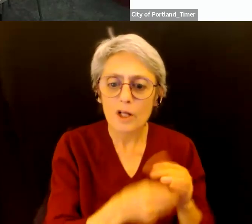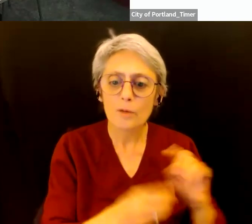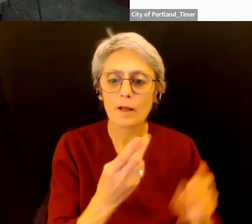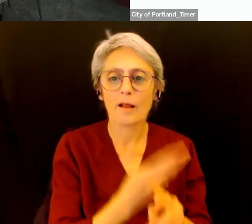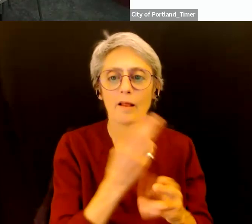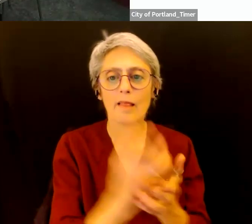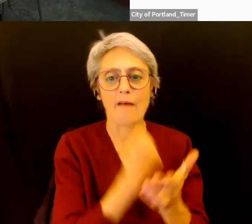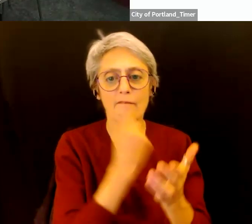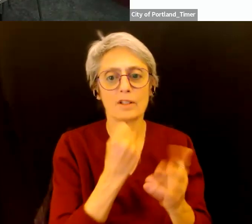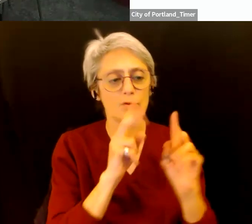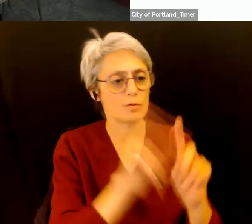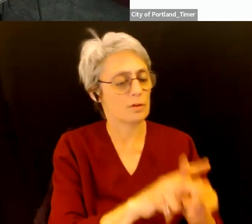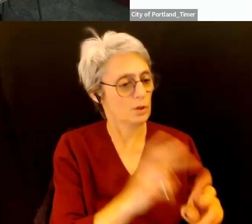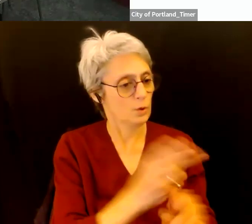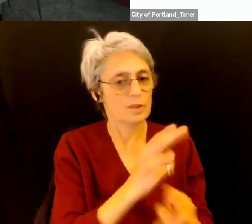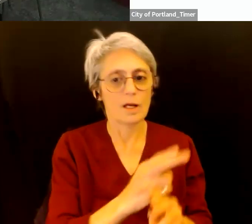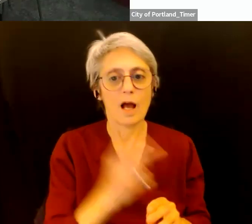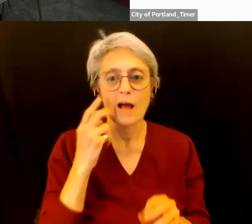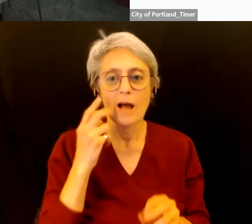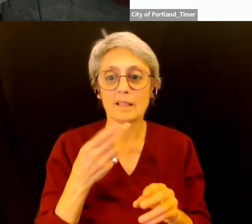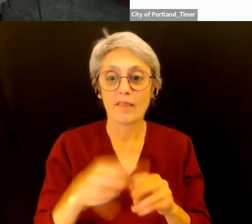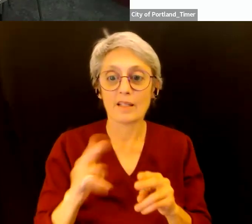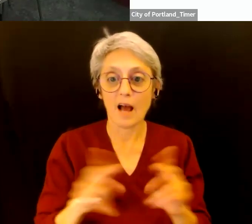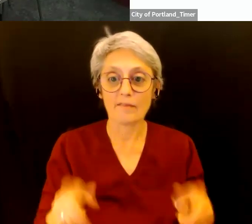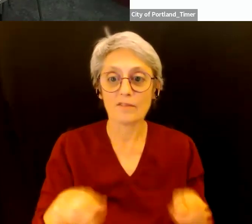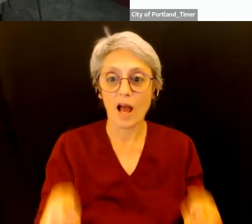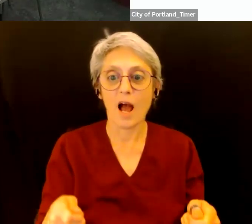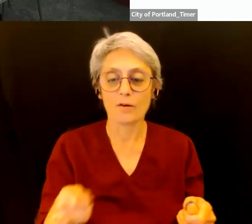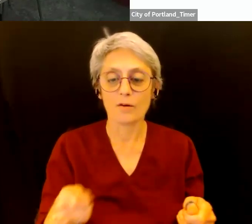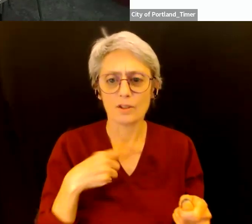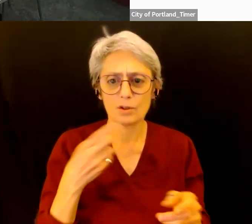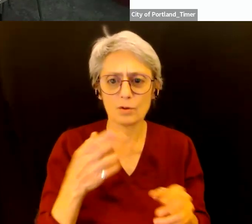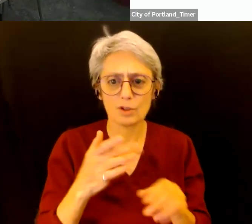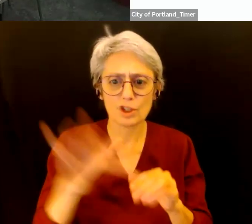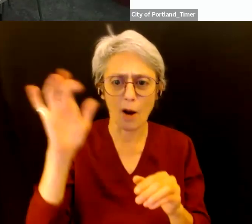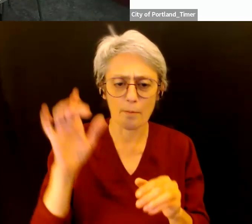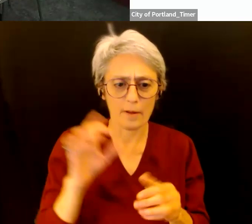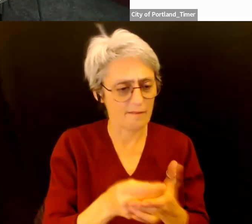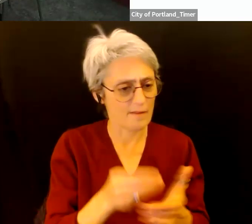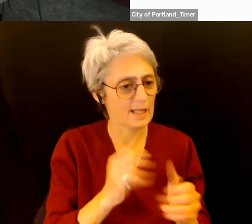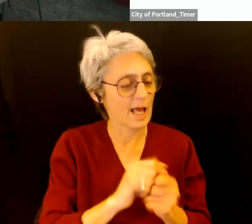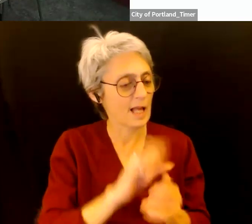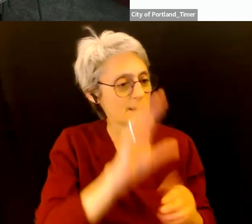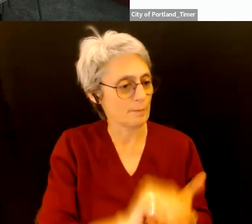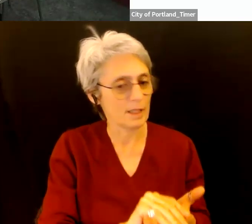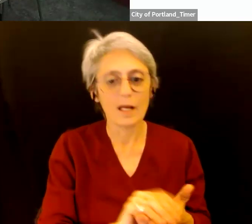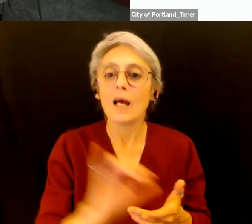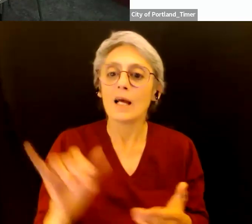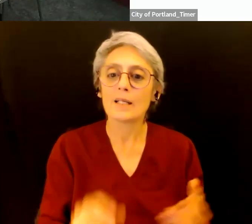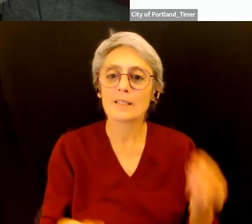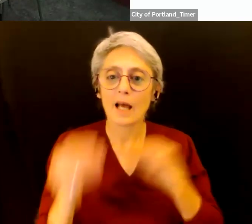I see the knives are out to sharpen that fund and get it depleted. That is like eating your seed corn, ladies and gentlemen.